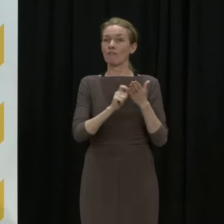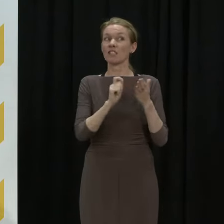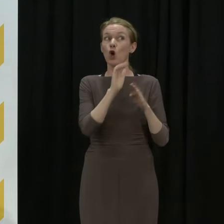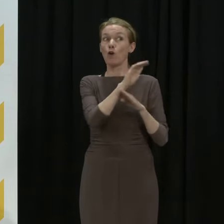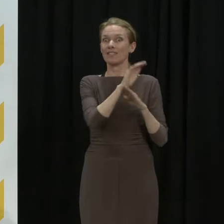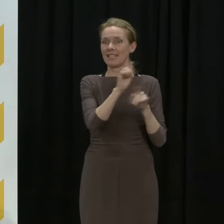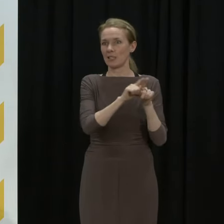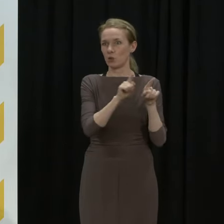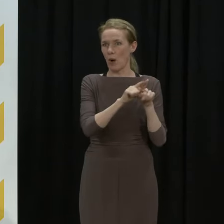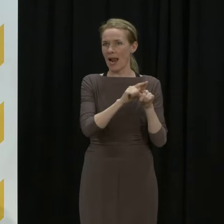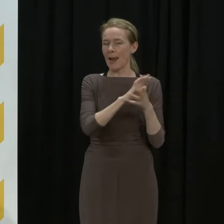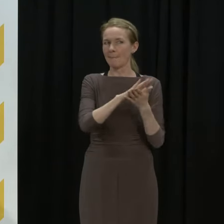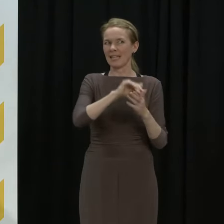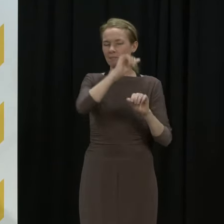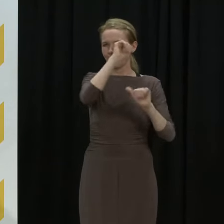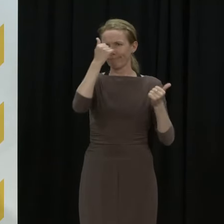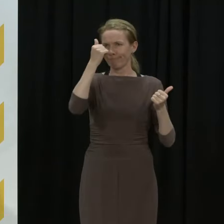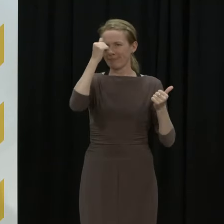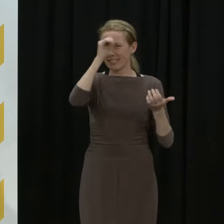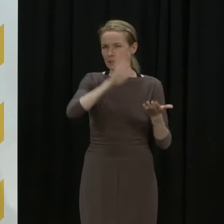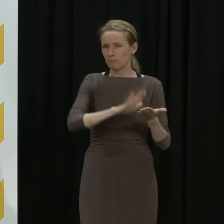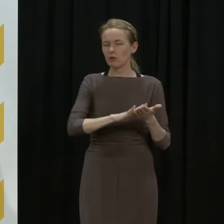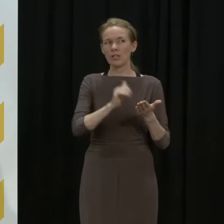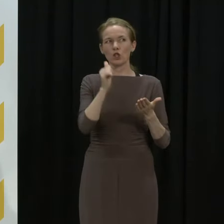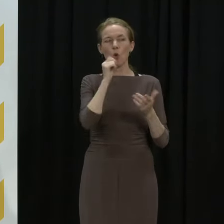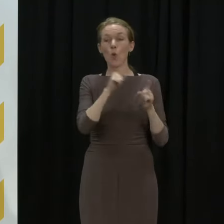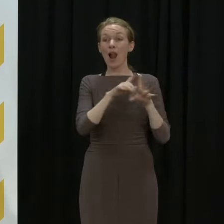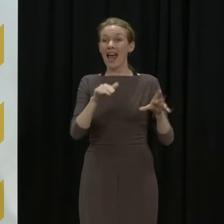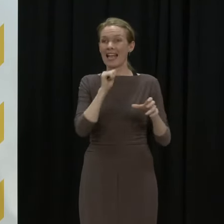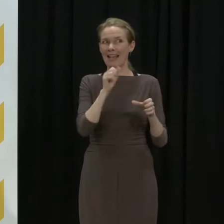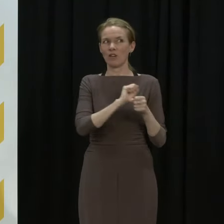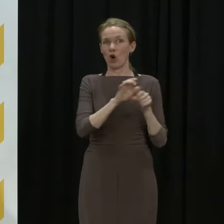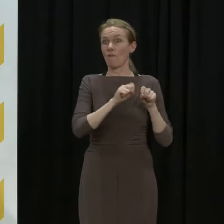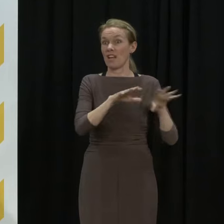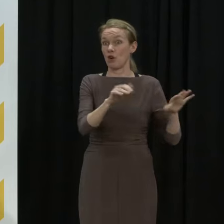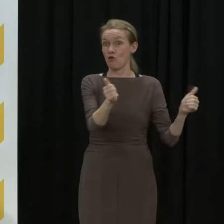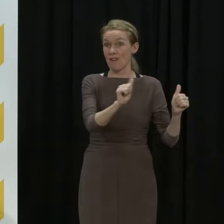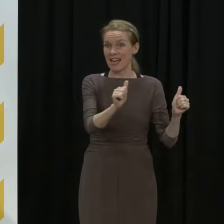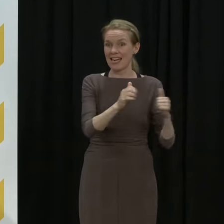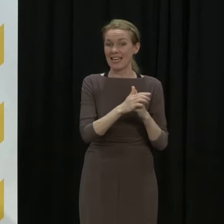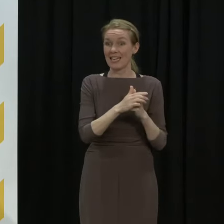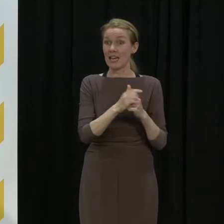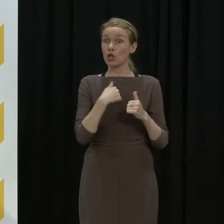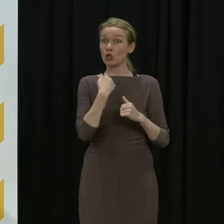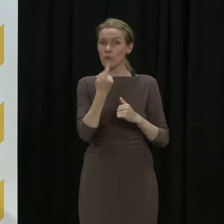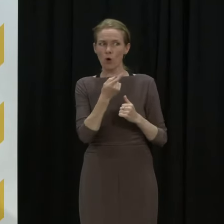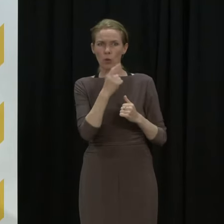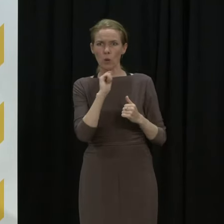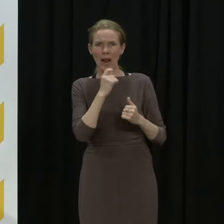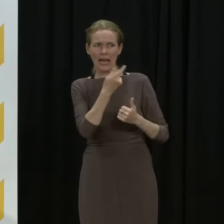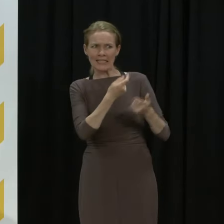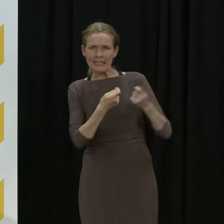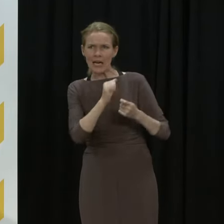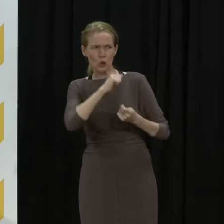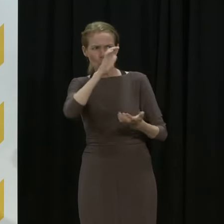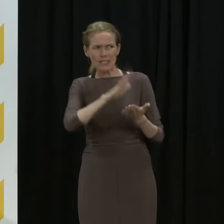from primary industries and mostly multinational companies,